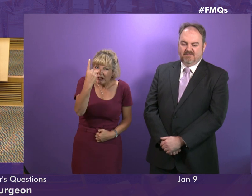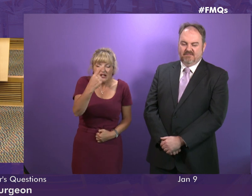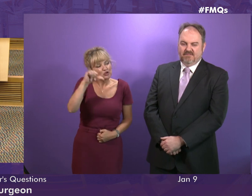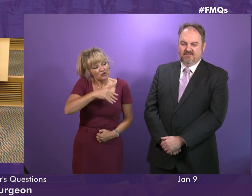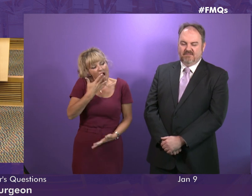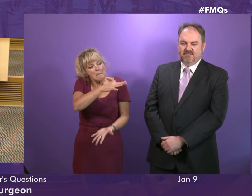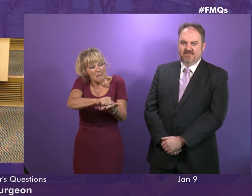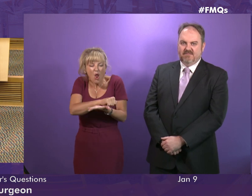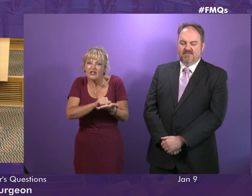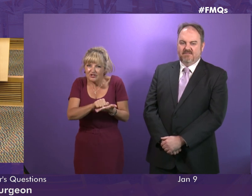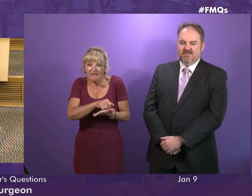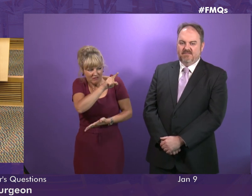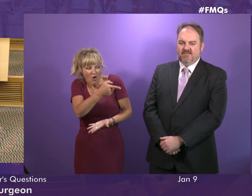apologise for it.